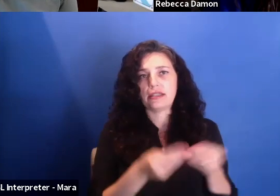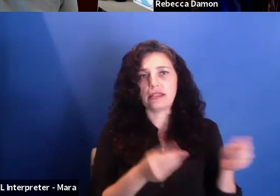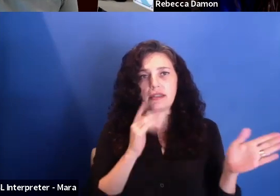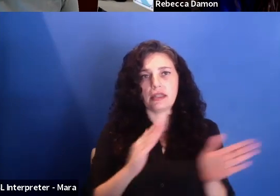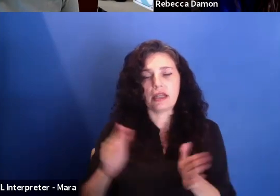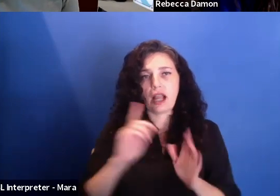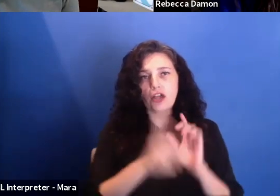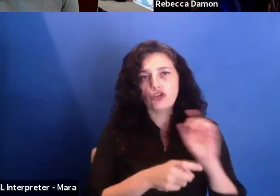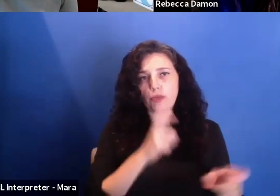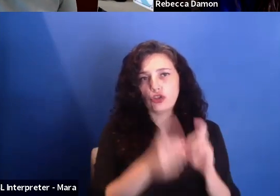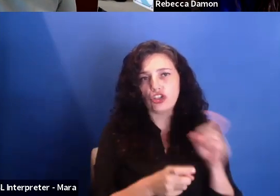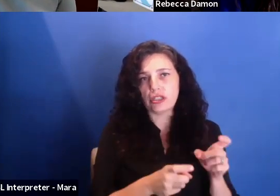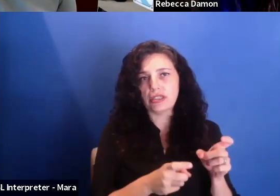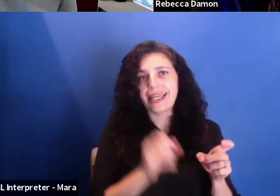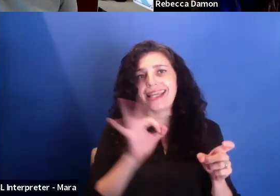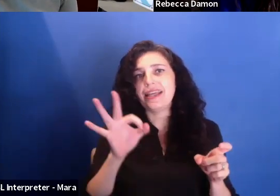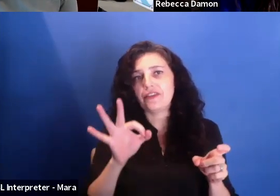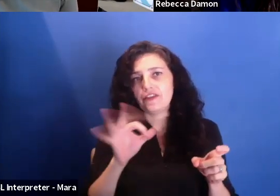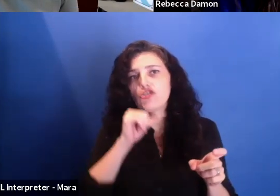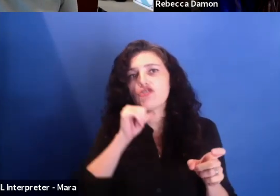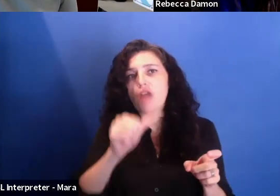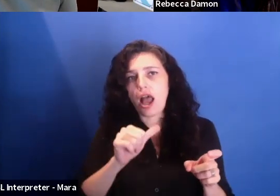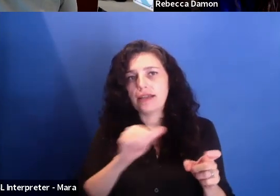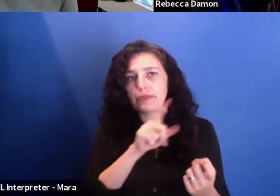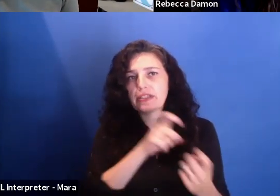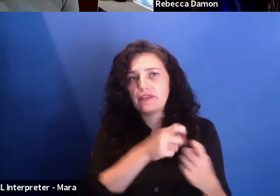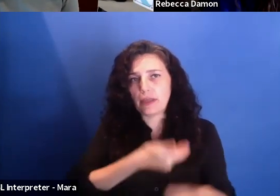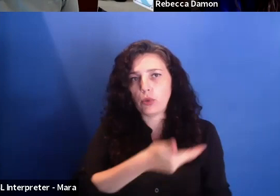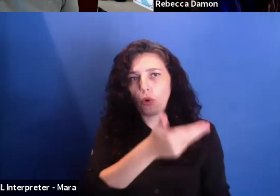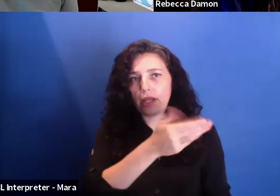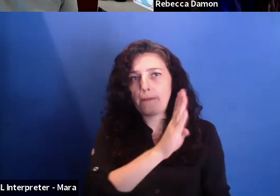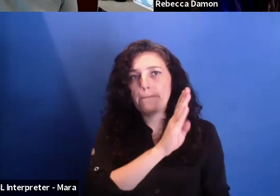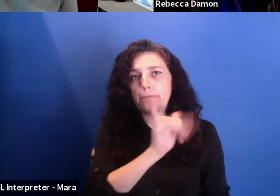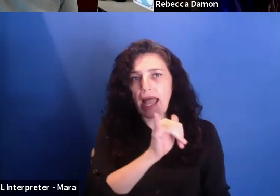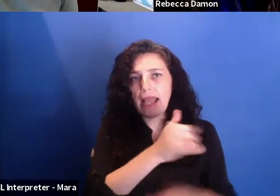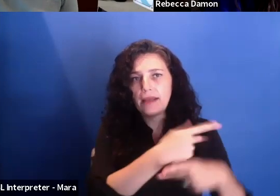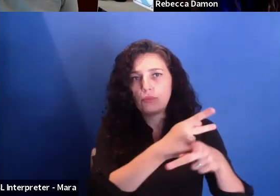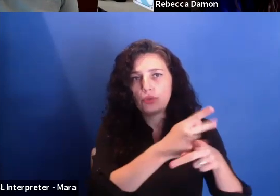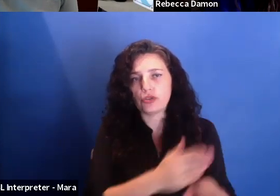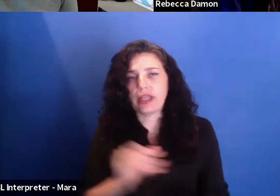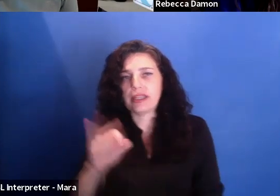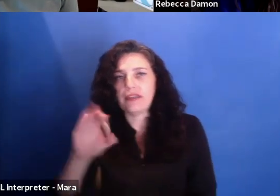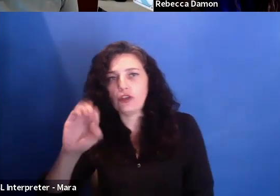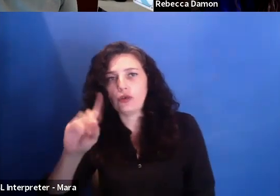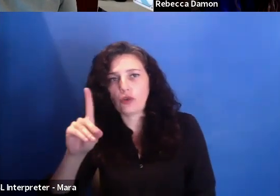where you aren't subsequently employed by the producer. That would happen if you take a COVID test and you test positive and as a result,